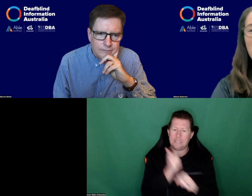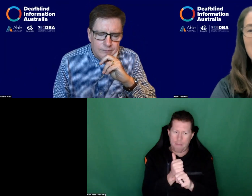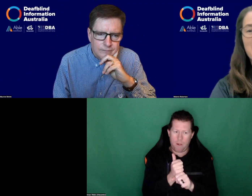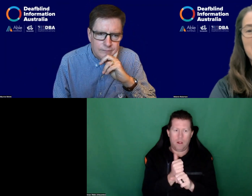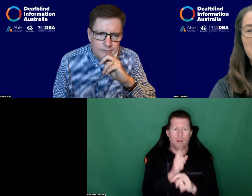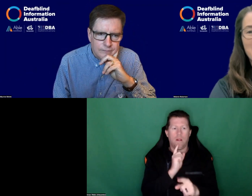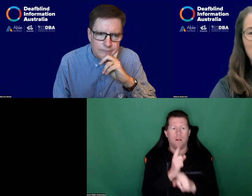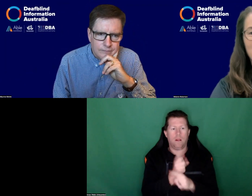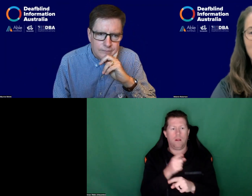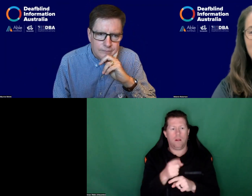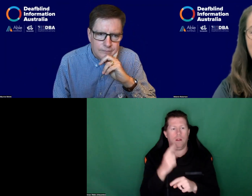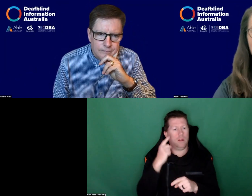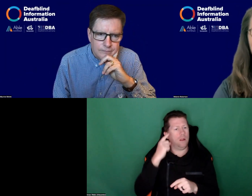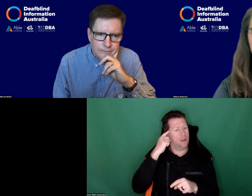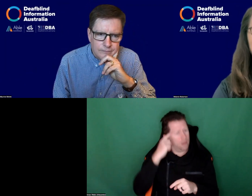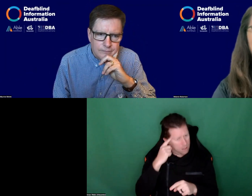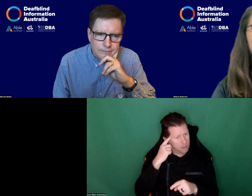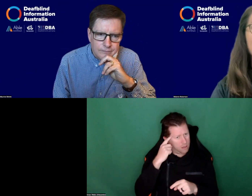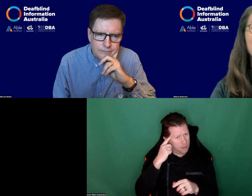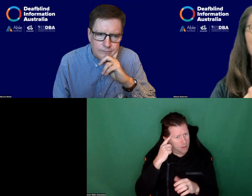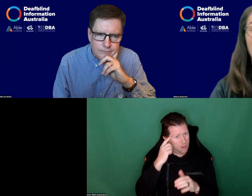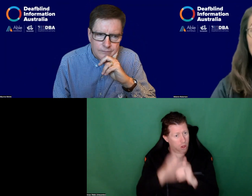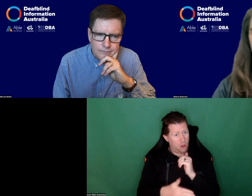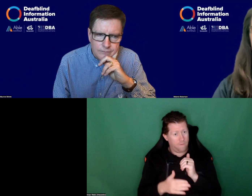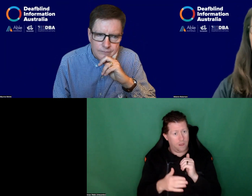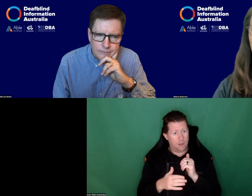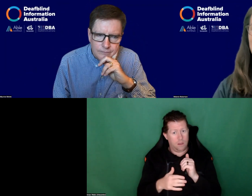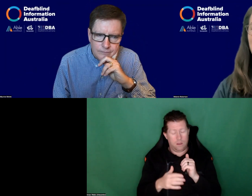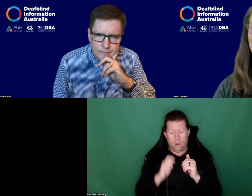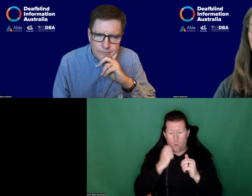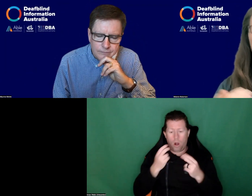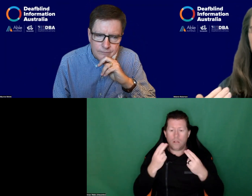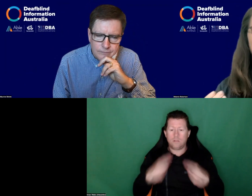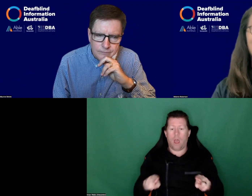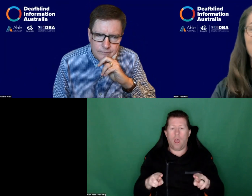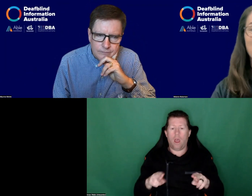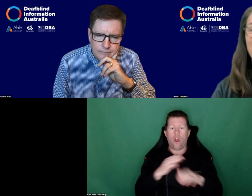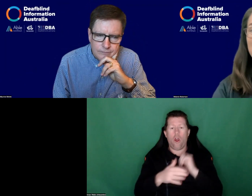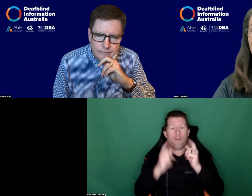you might be thinking that you're going to die when you graduate or everyone in your